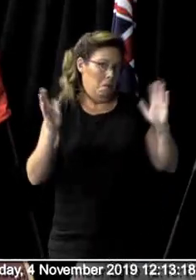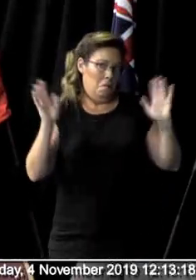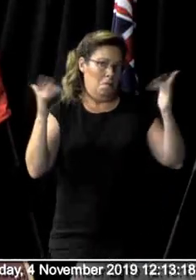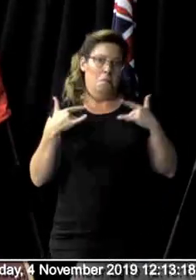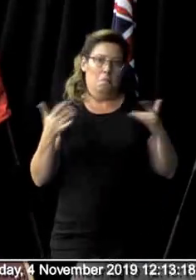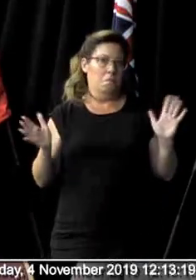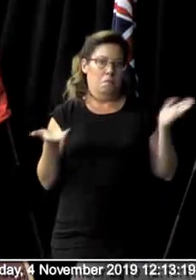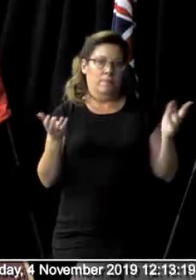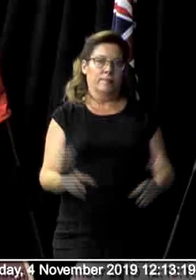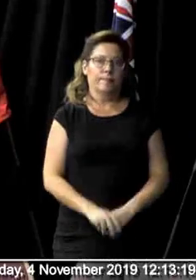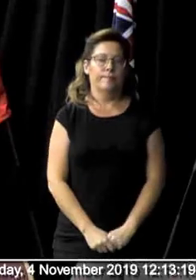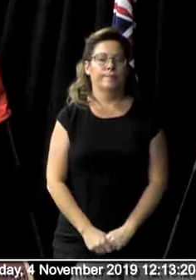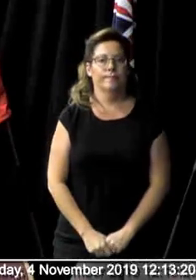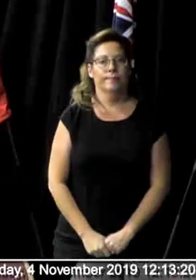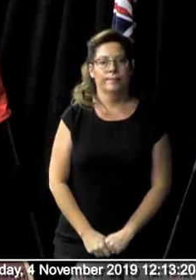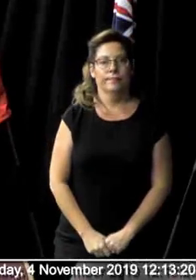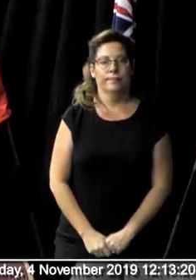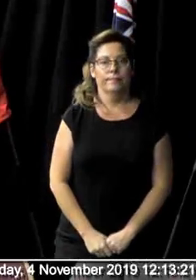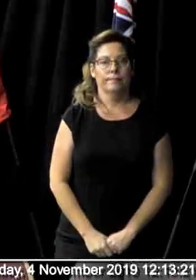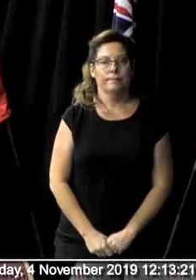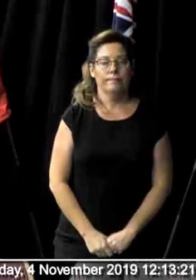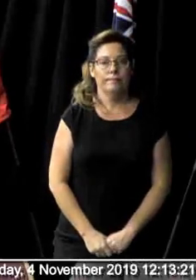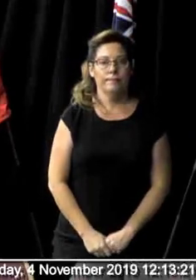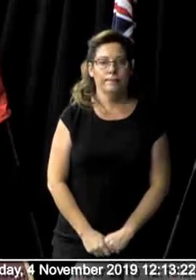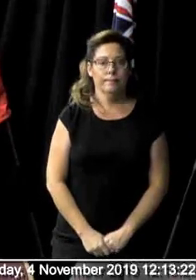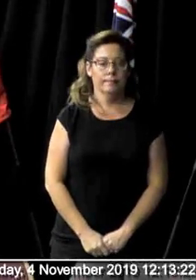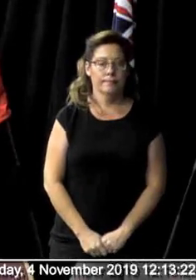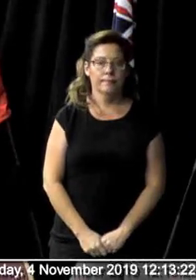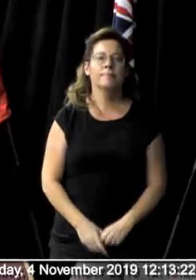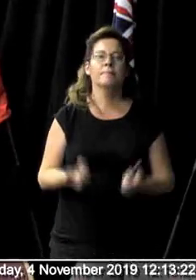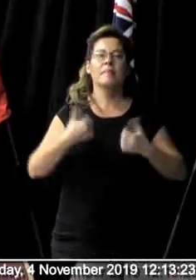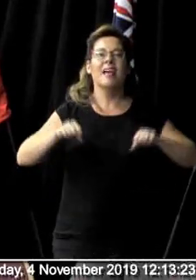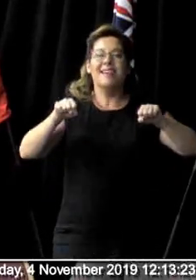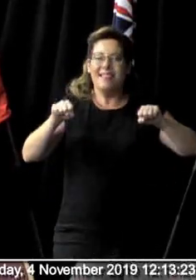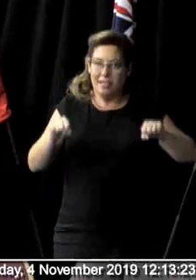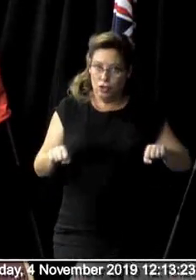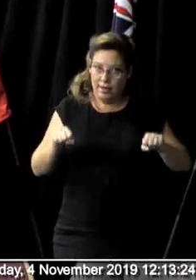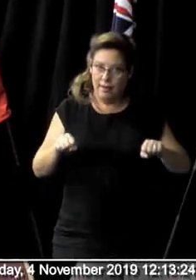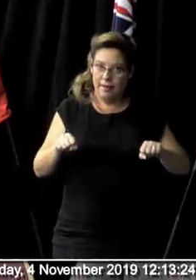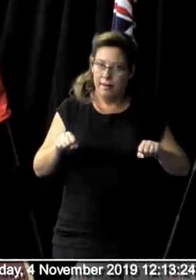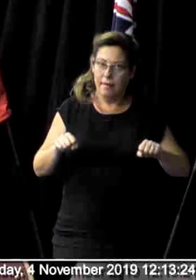OK. Can I say, if you need a break at any time, will you please let us know? FEMALE: Yes, thanks.